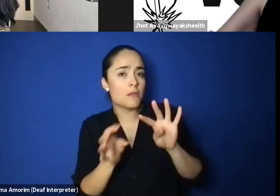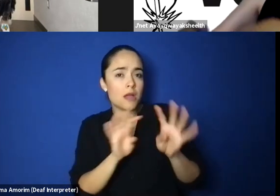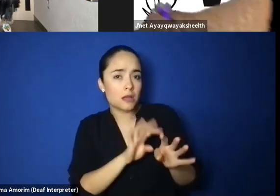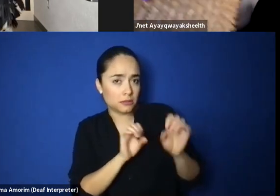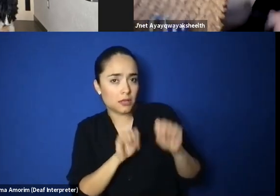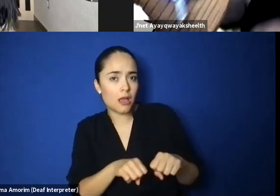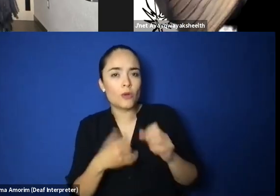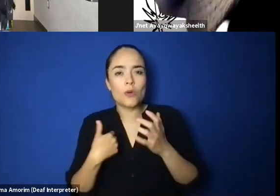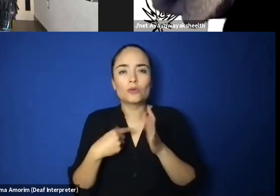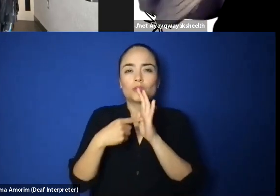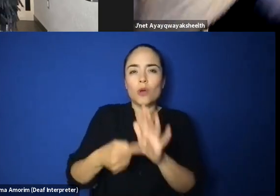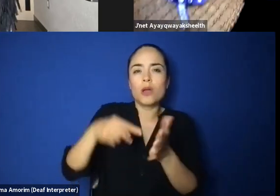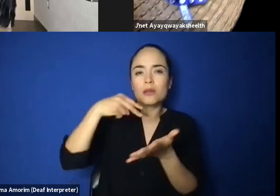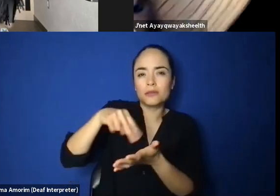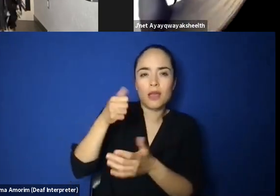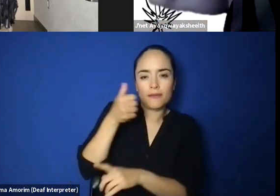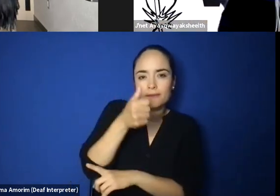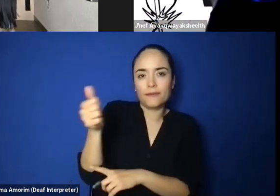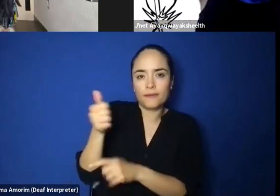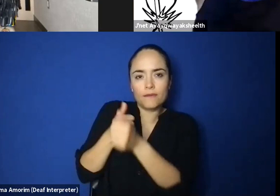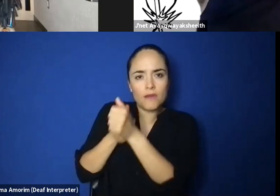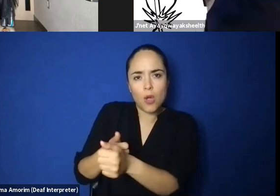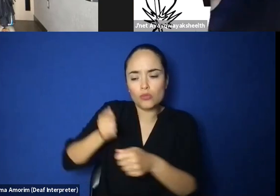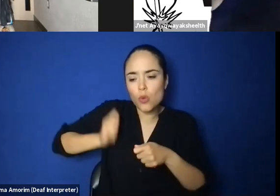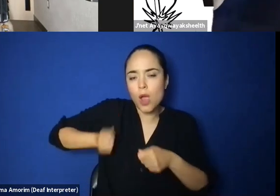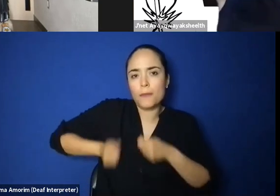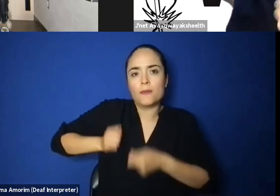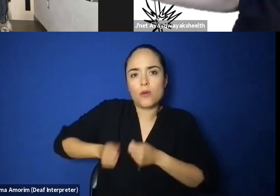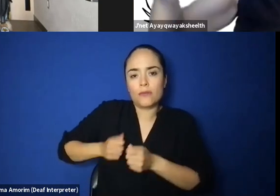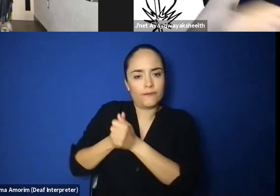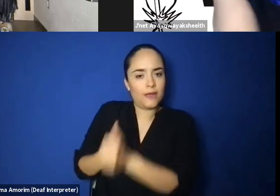and keep rhythm to that drum. So that's how we would start that. And we would all wear